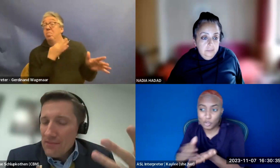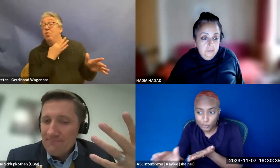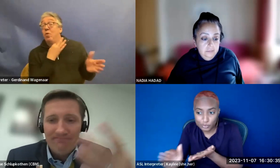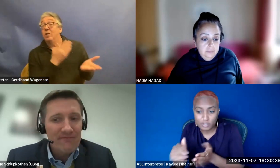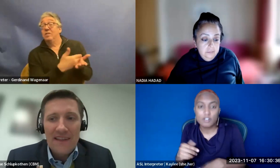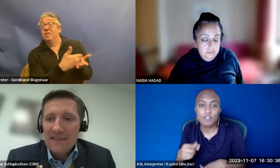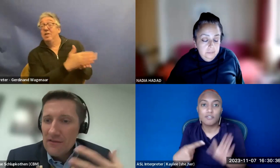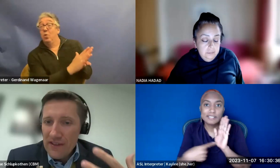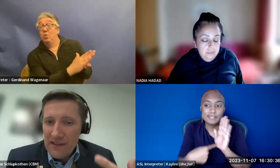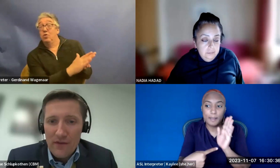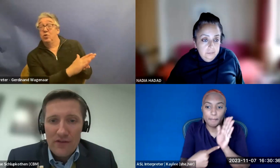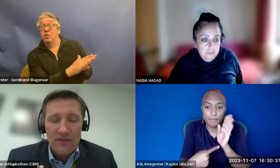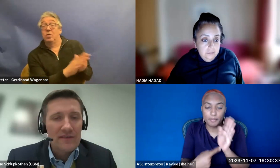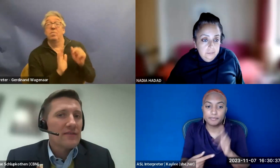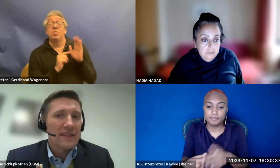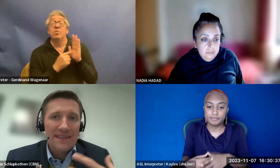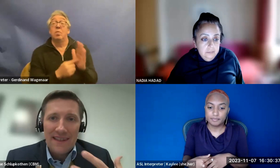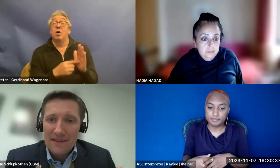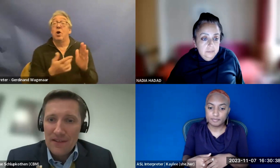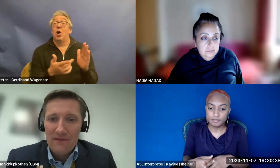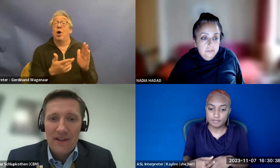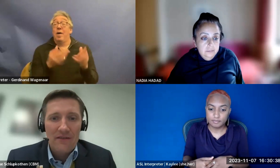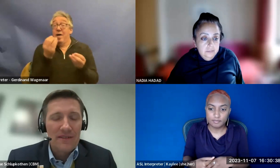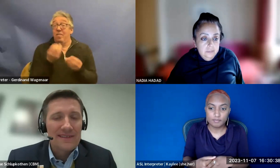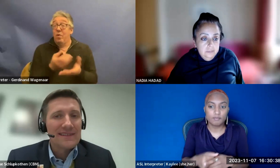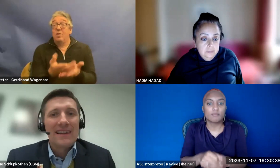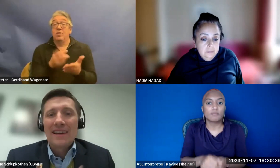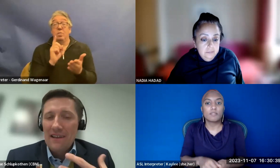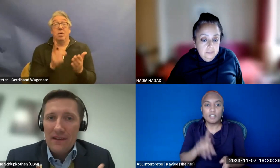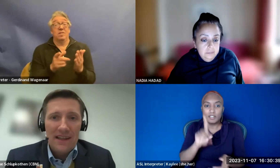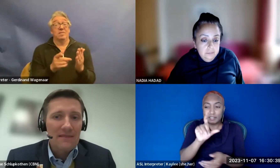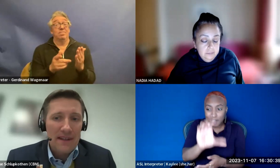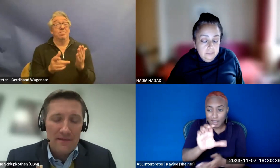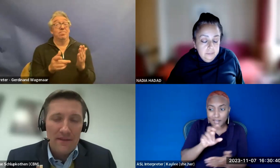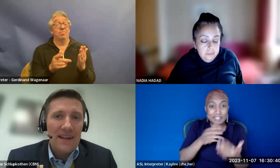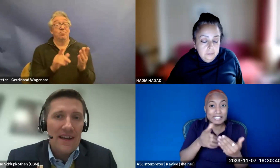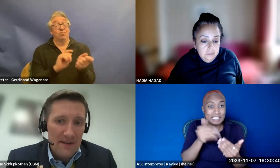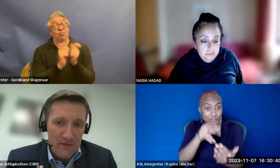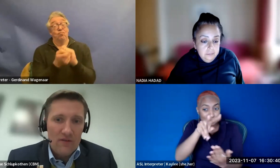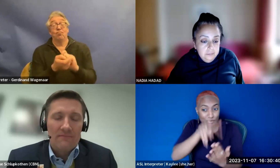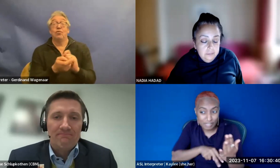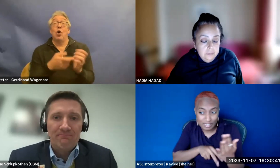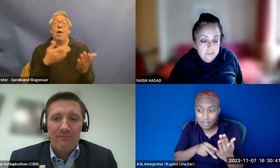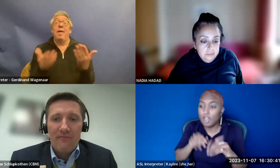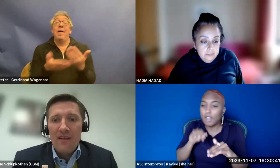For example, easy to read versions or accessible environments in the end benefit everyone.